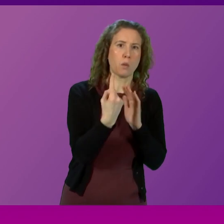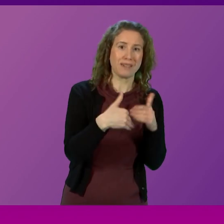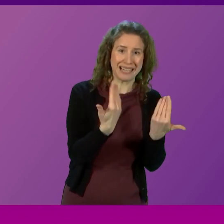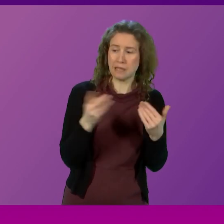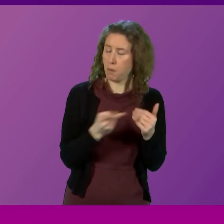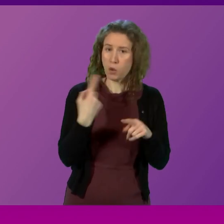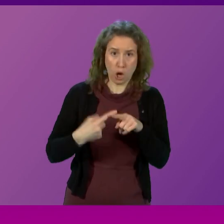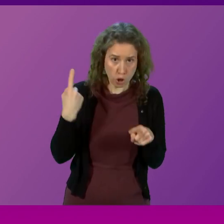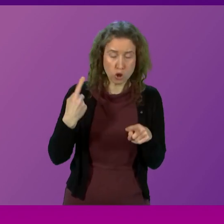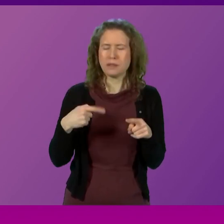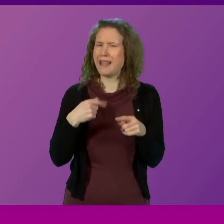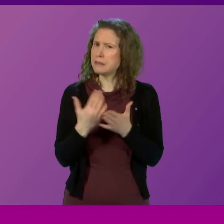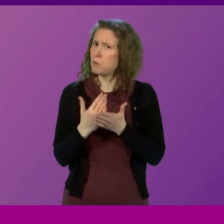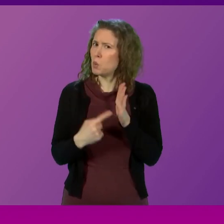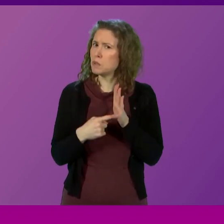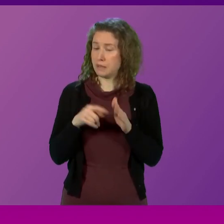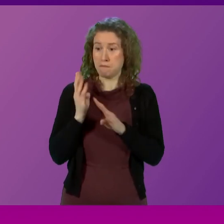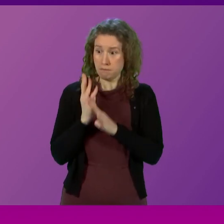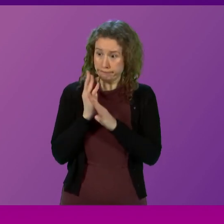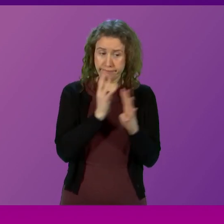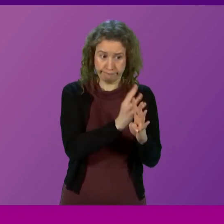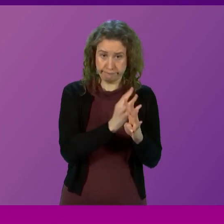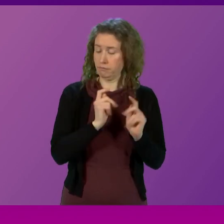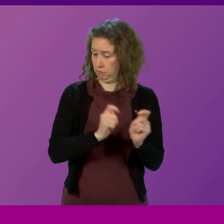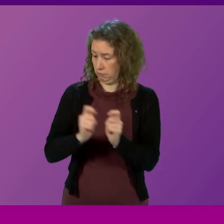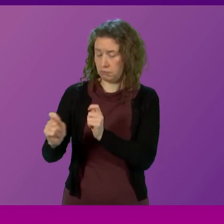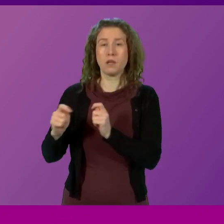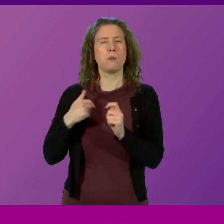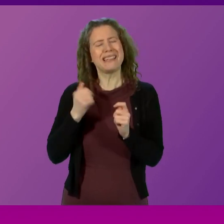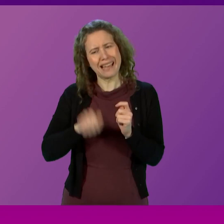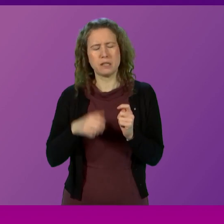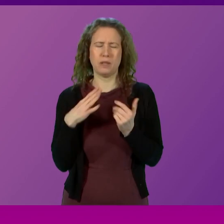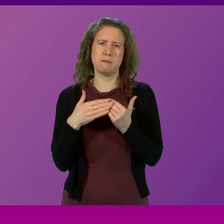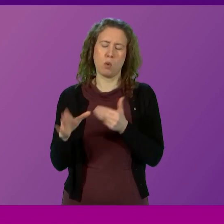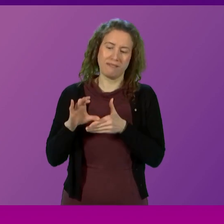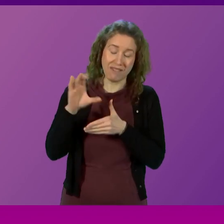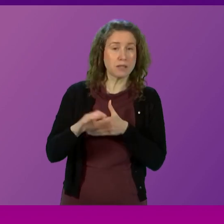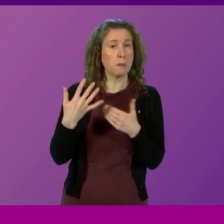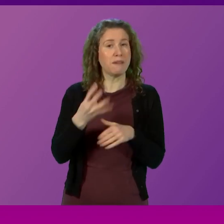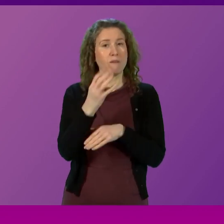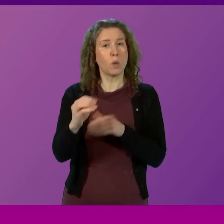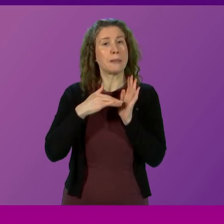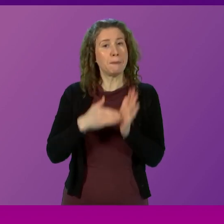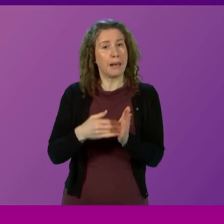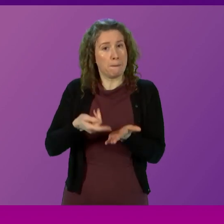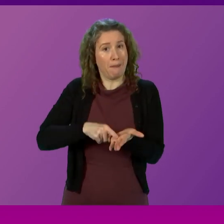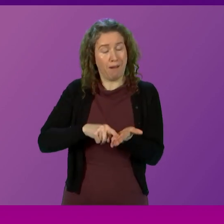However, there is more work to do here. For example, over the next few years,